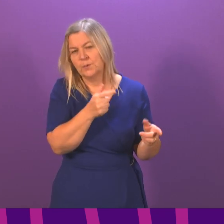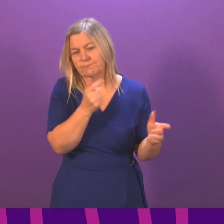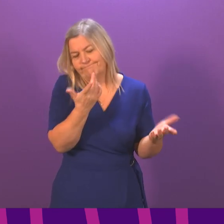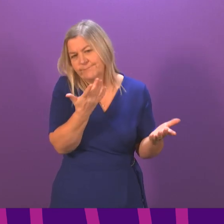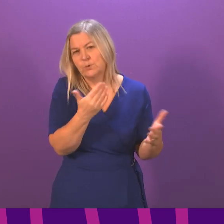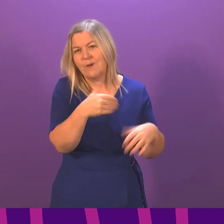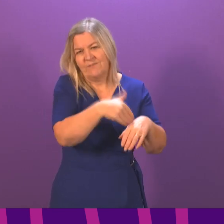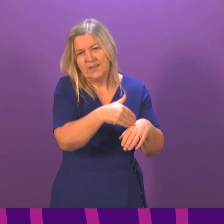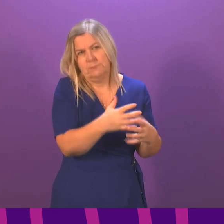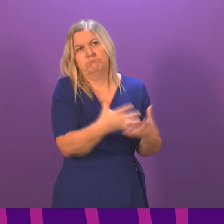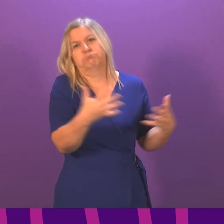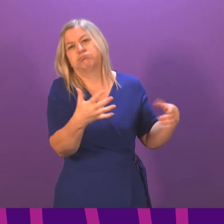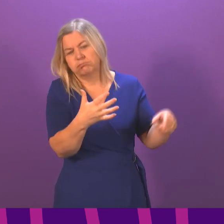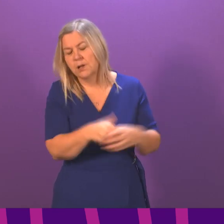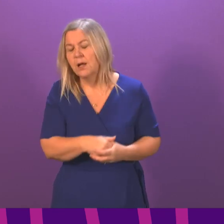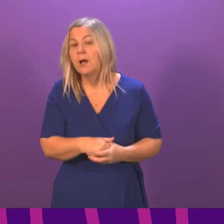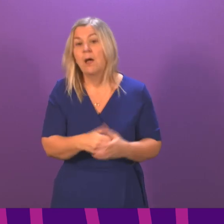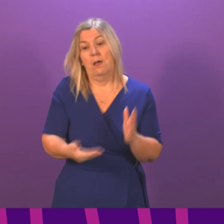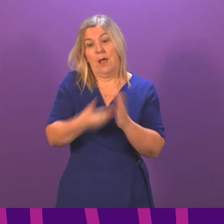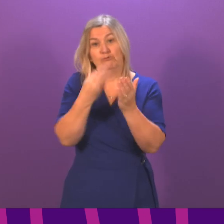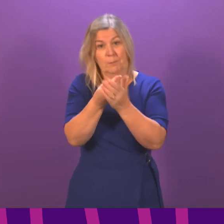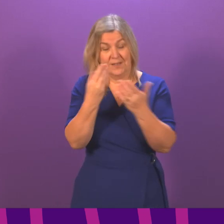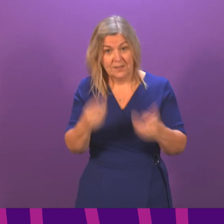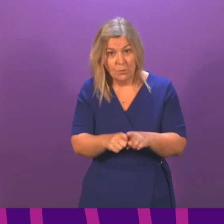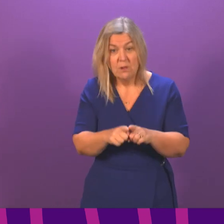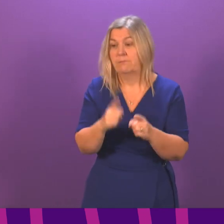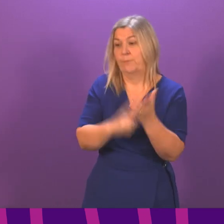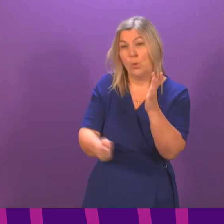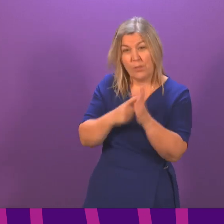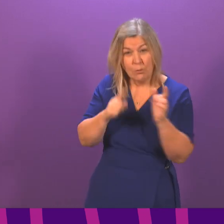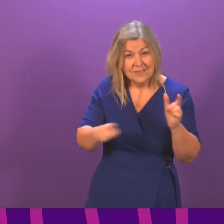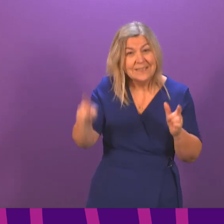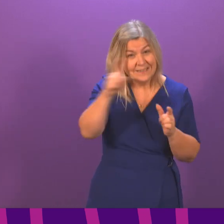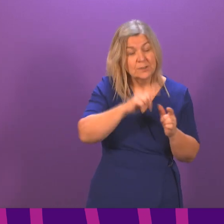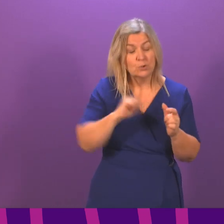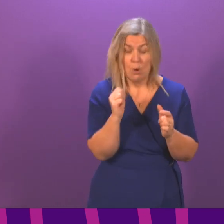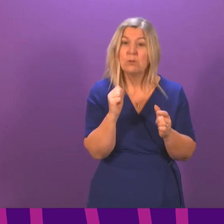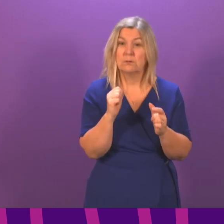We have also made additional money available to local authorities to help with financial